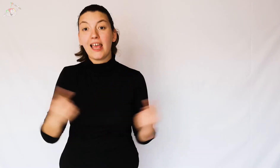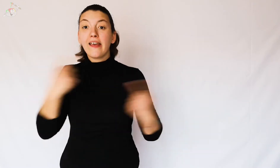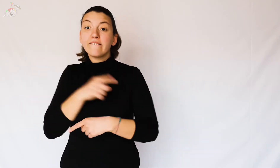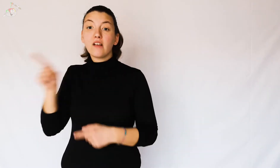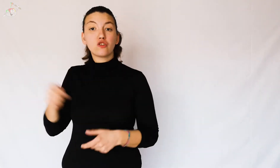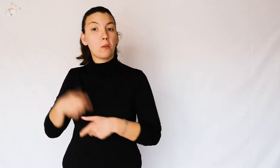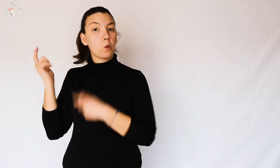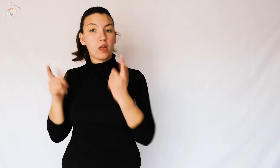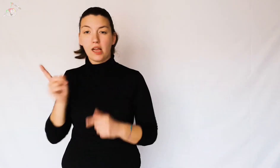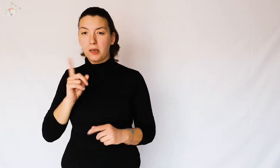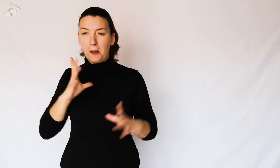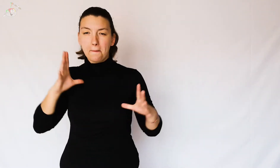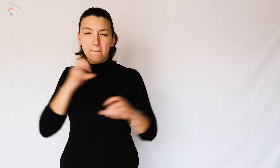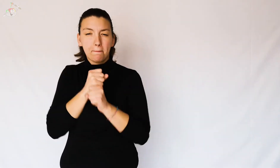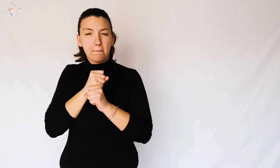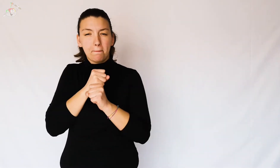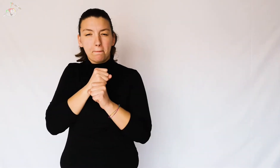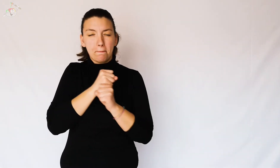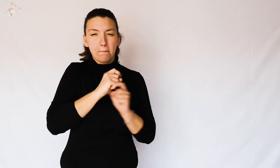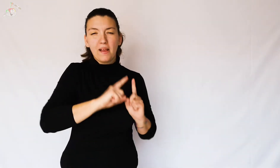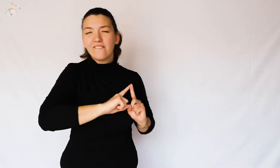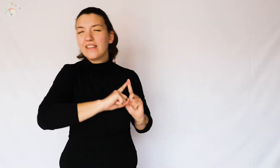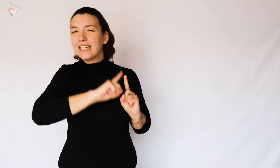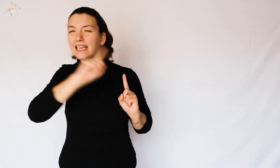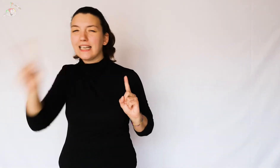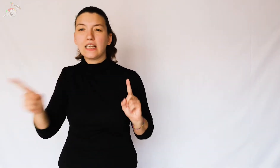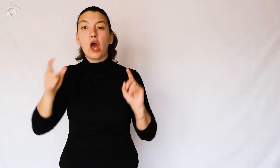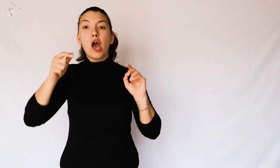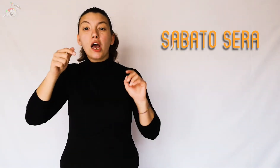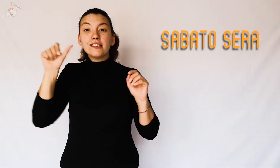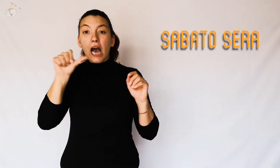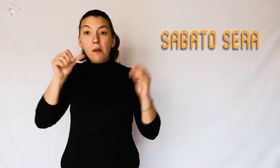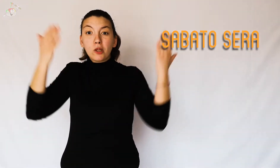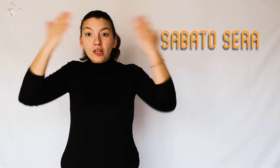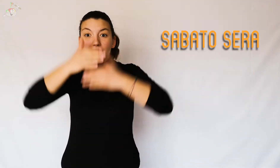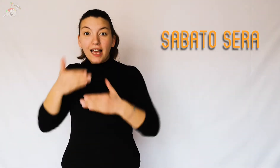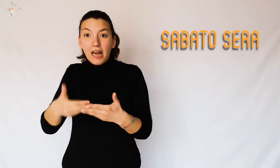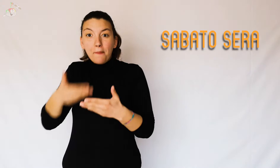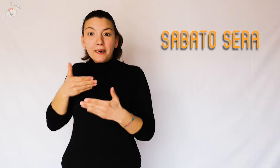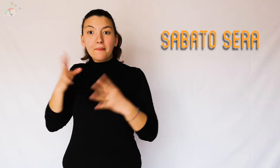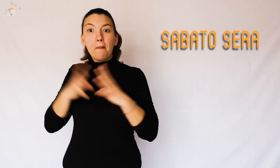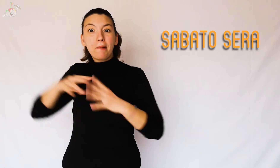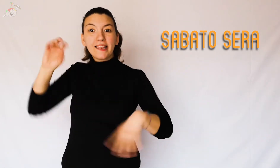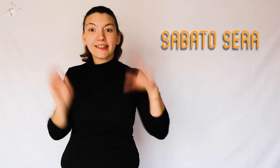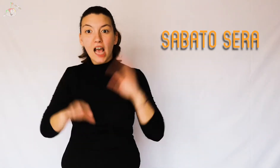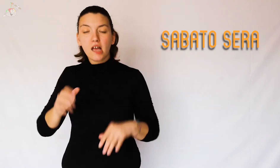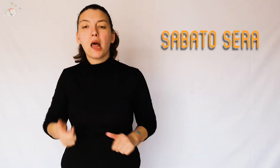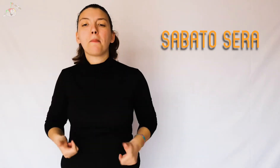instead the Mugnaia is not revealed until the Saturday night before the battle